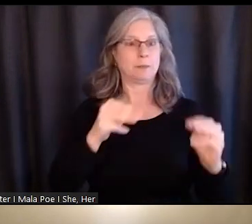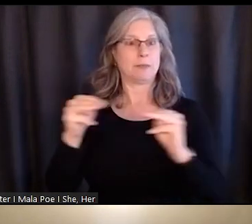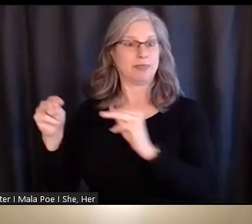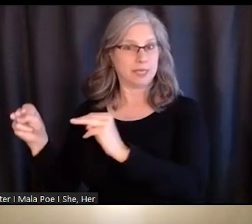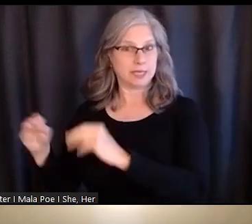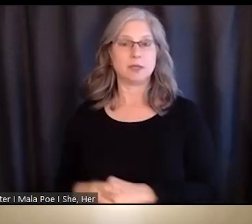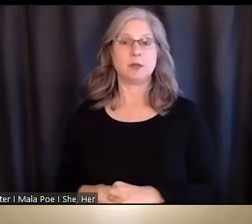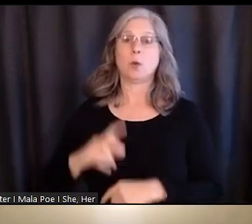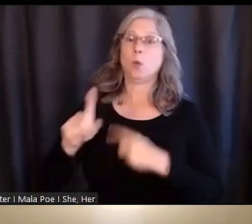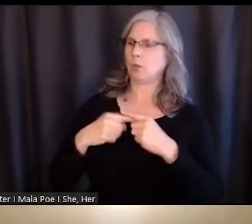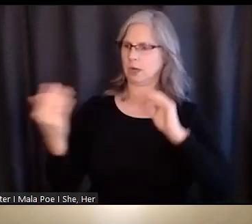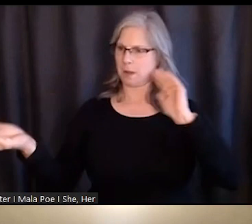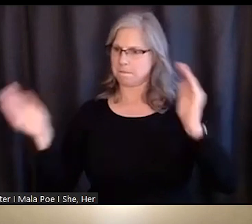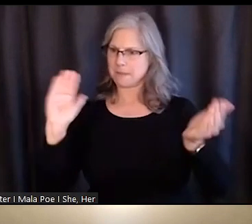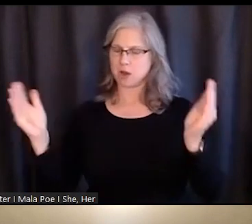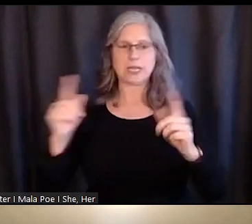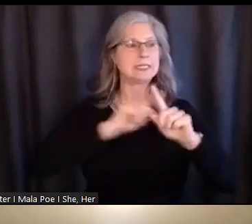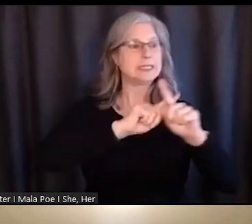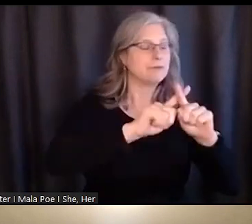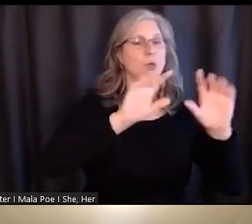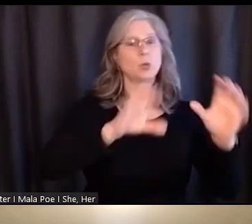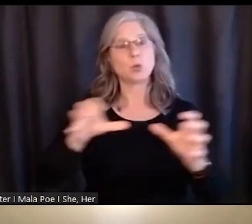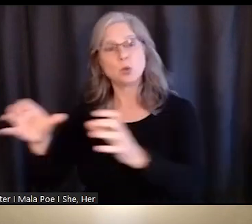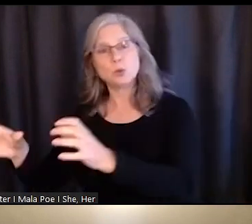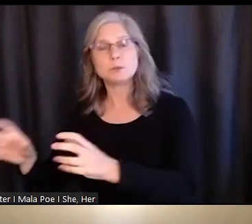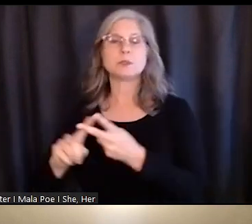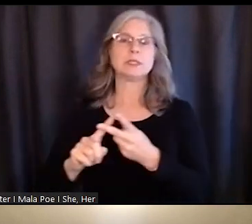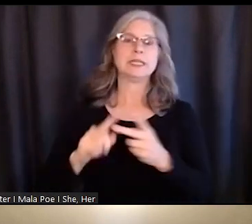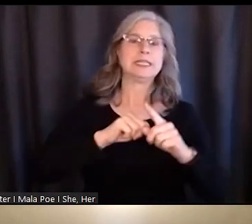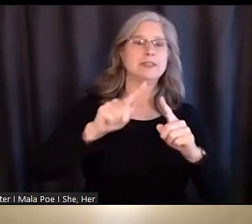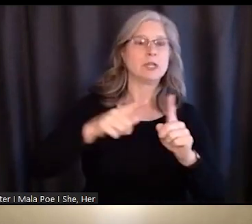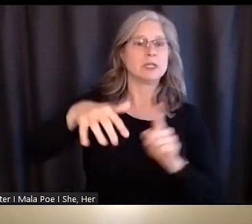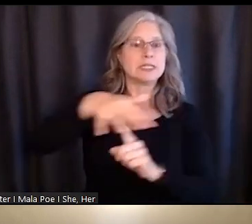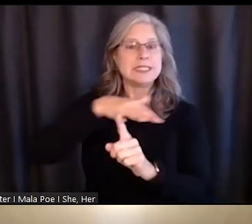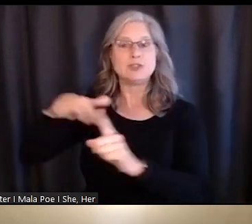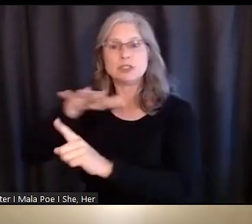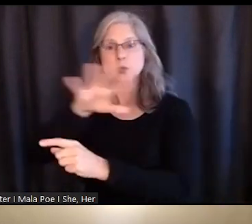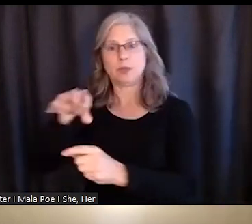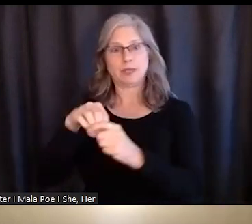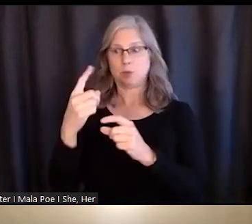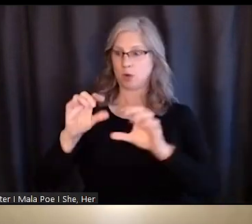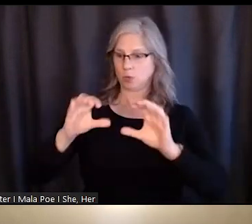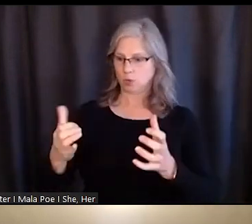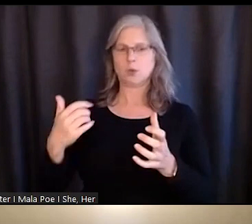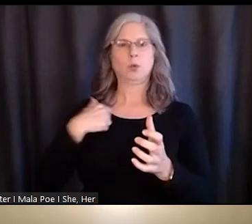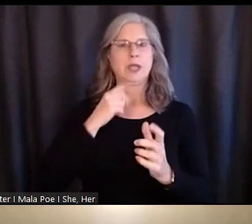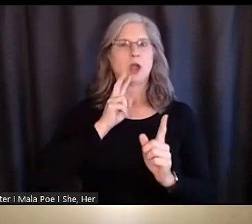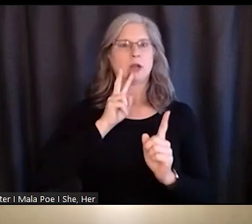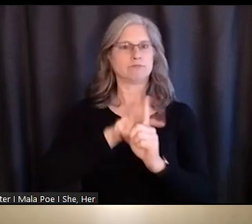when we're comparing across groups or we're comparing across conditions within groups, what we're doing is we're consigning variance to error variance.